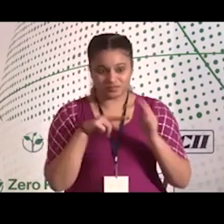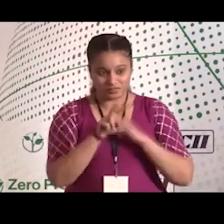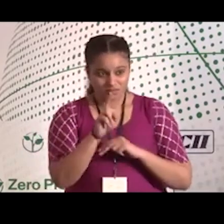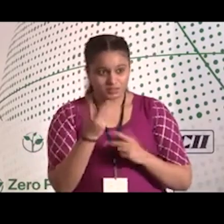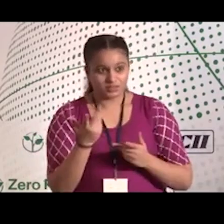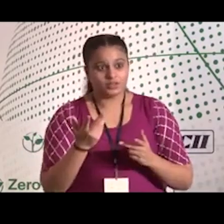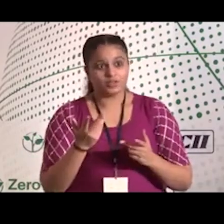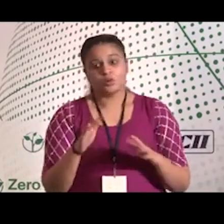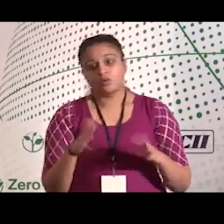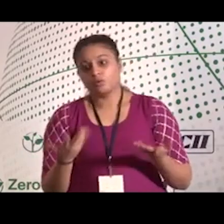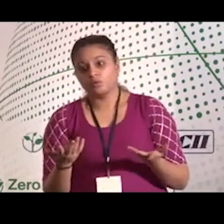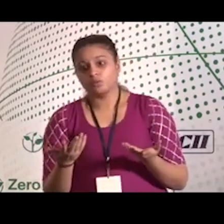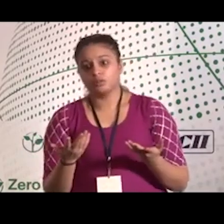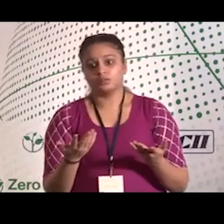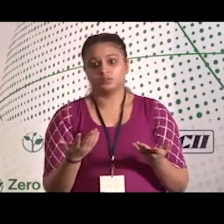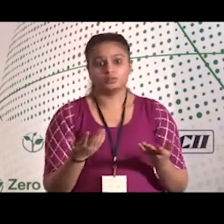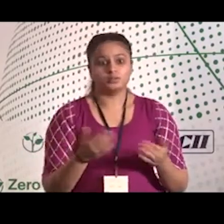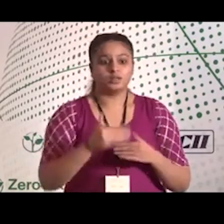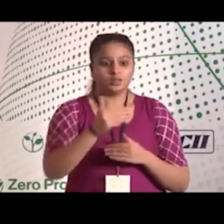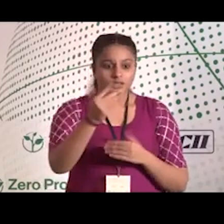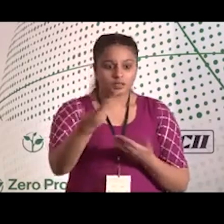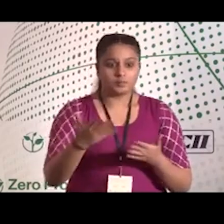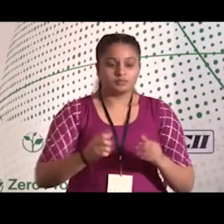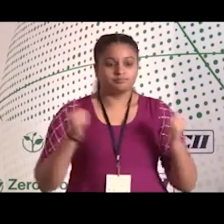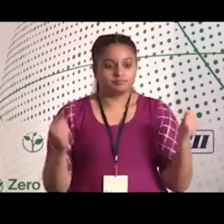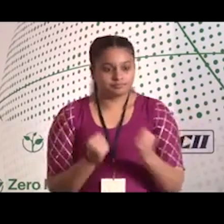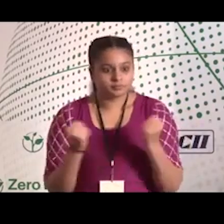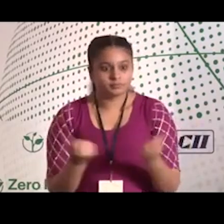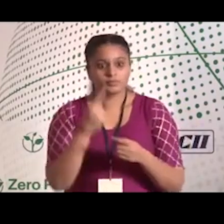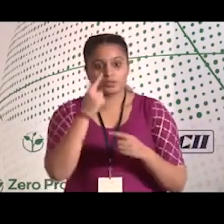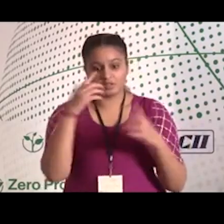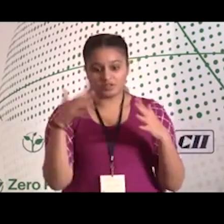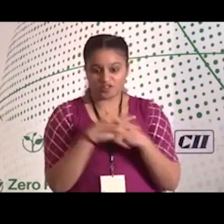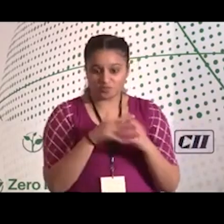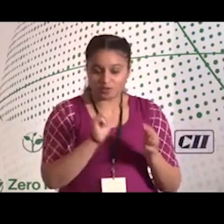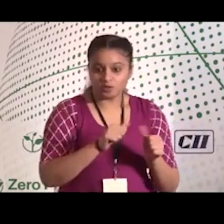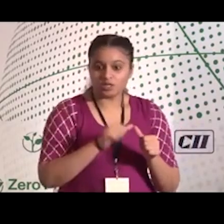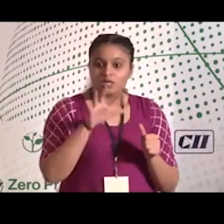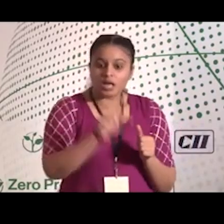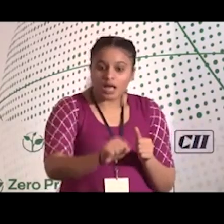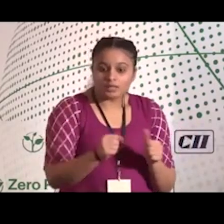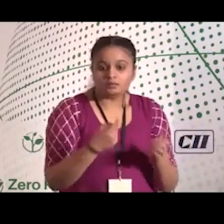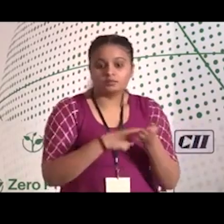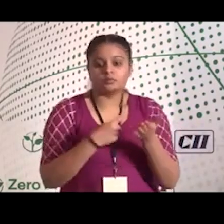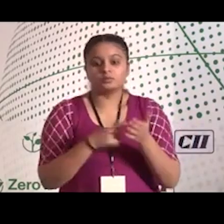and forthcoming efforts by women to access resources that are available.